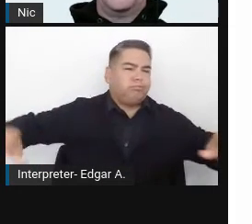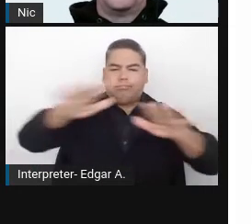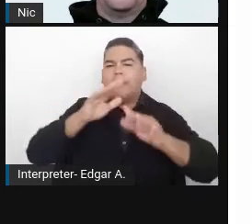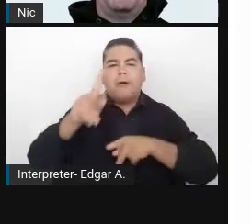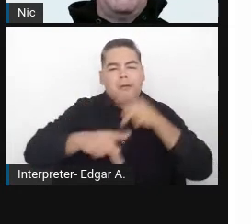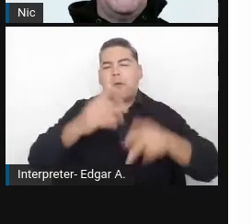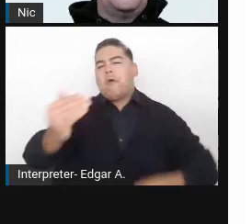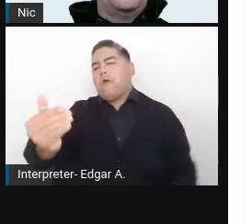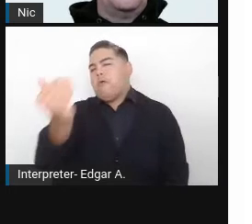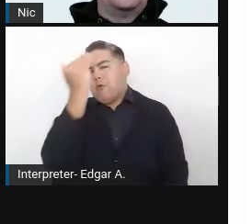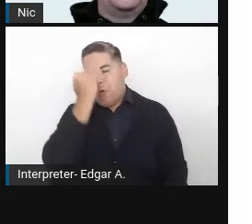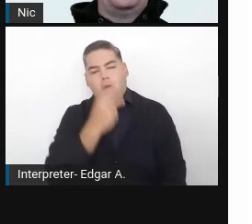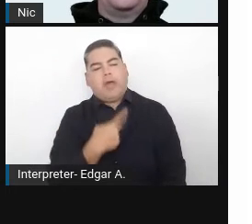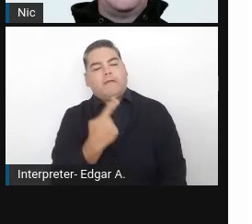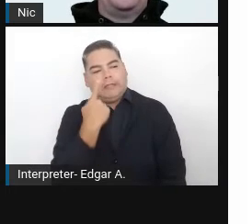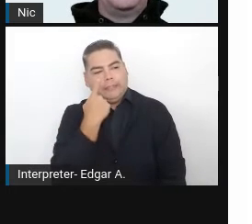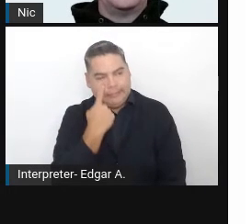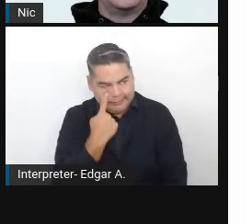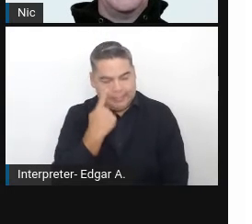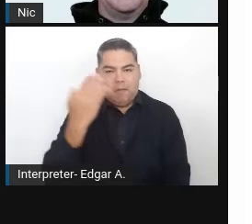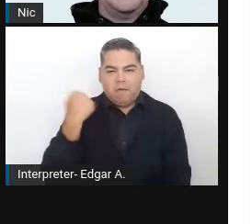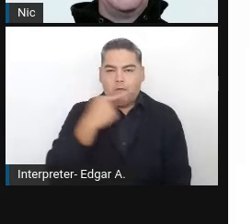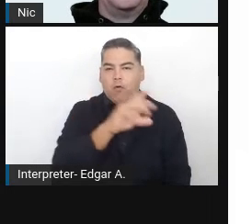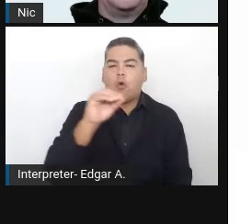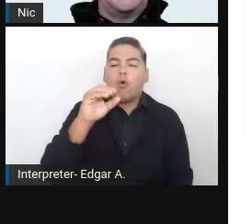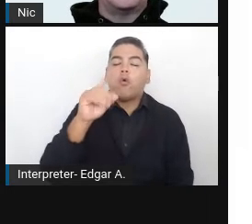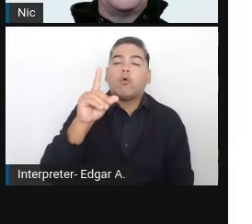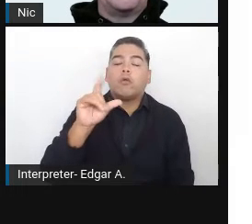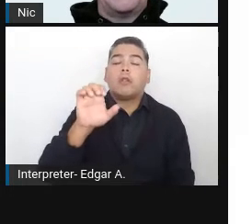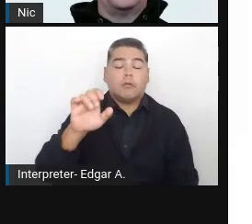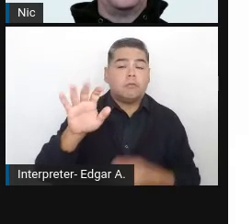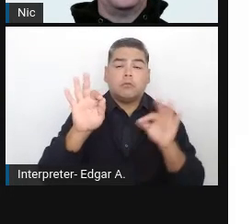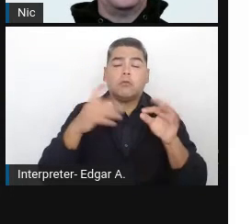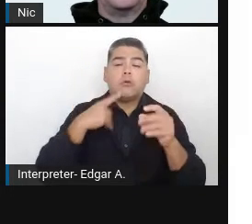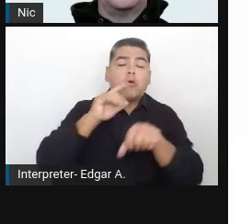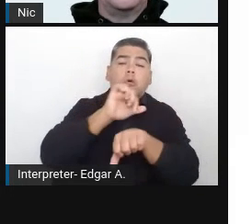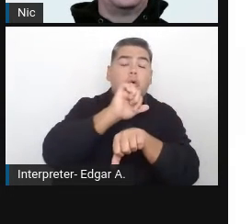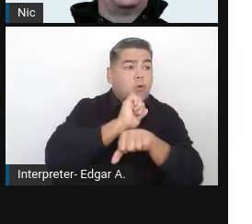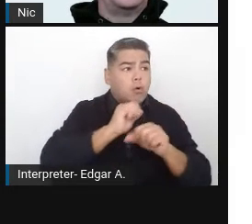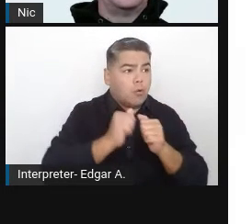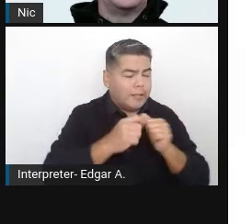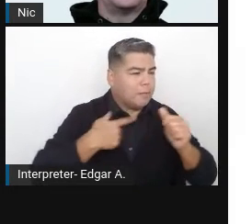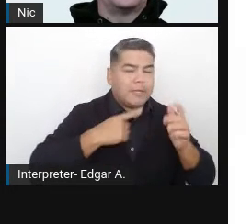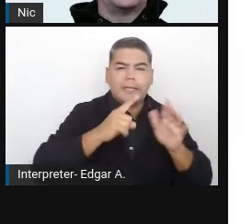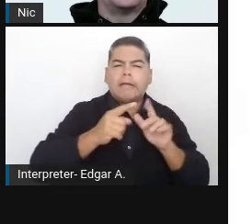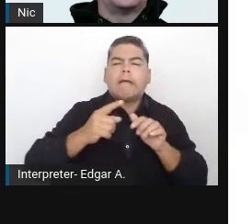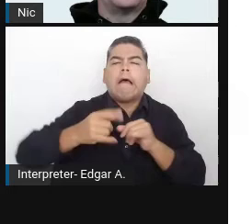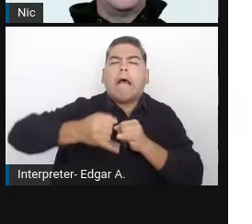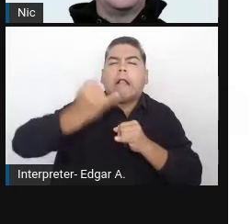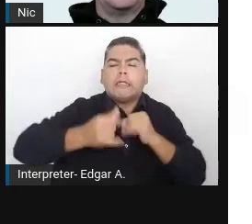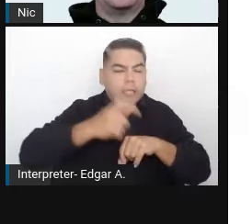It's a bear to work with for admins and the last time I had a good look it really was so server intensive.